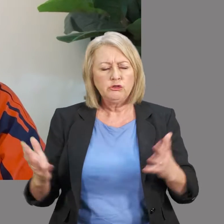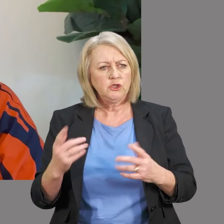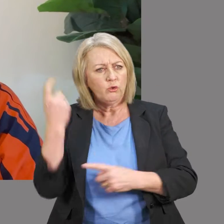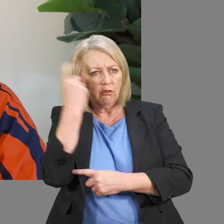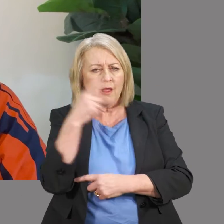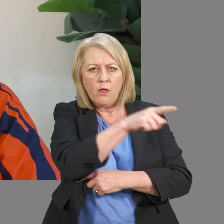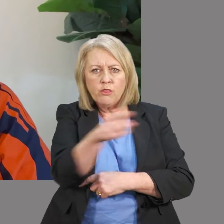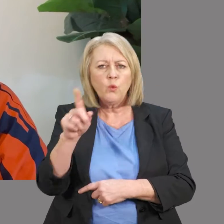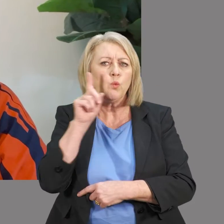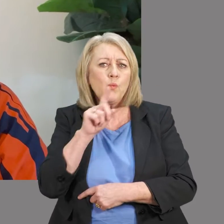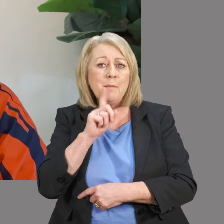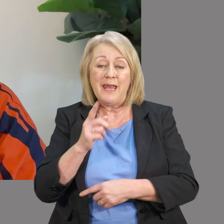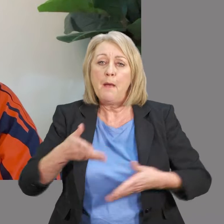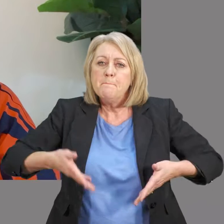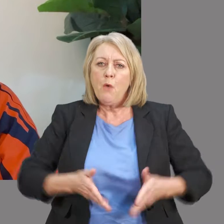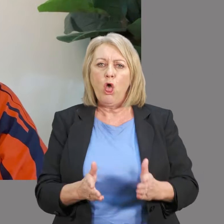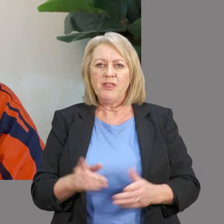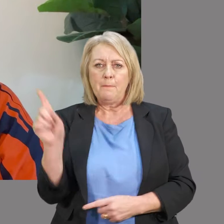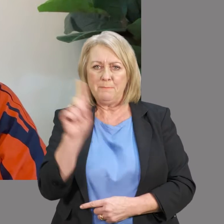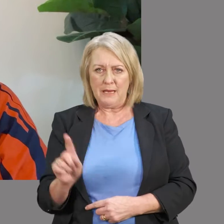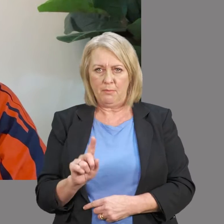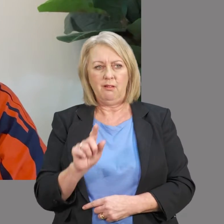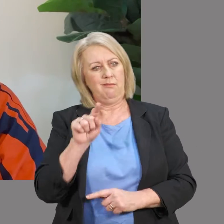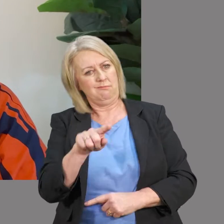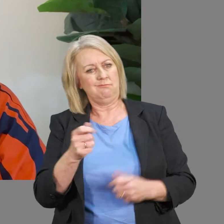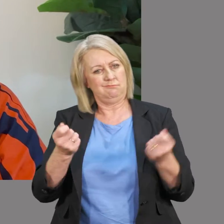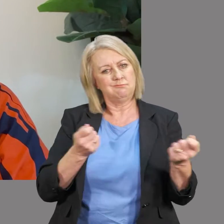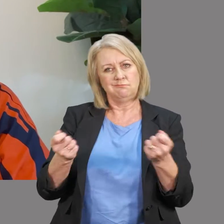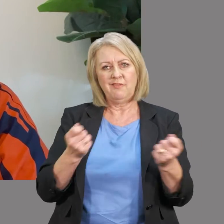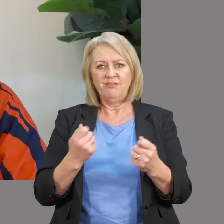and birthing people as agents of the powers that govern their lives,